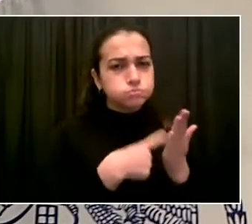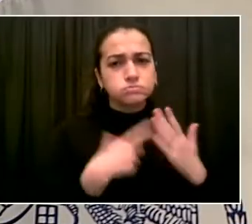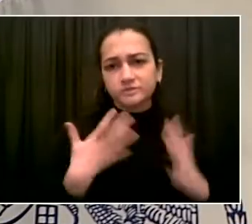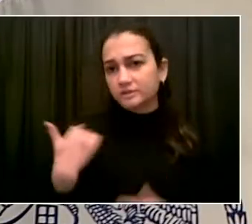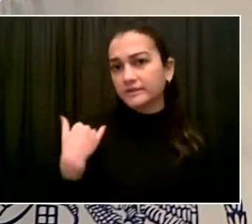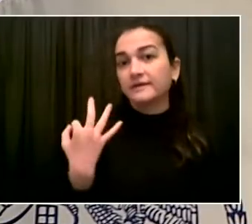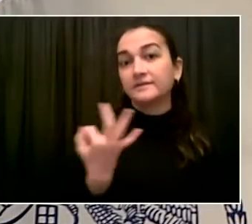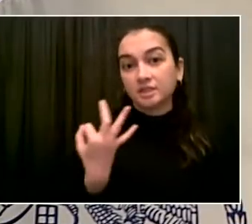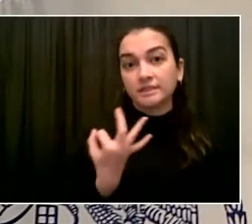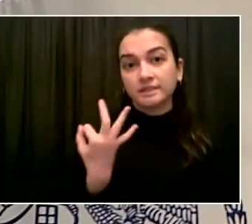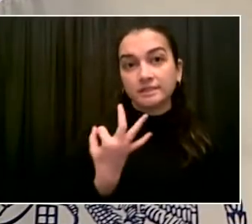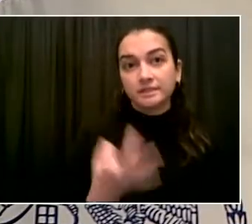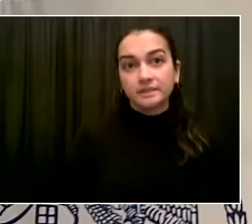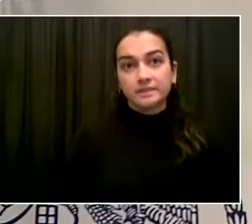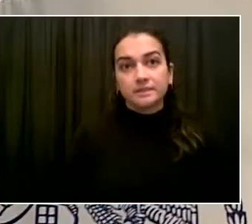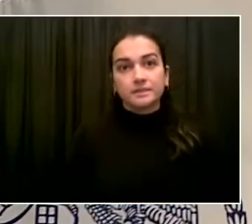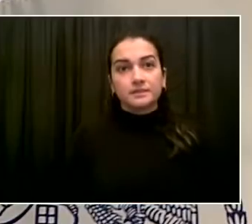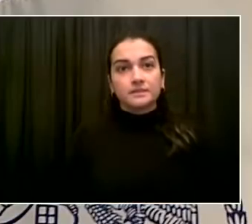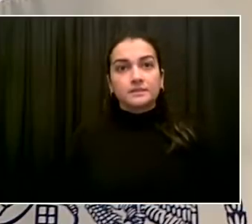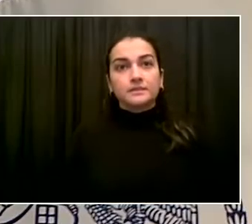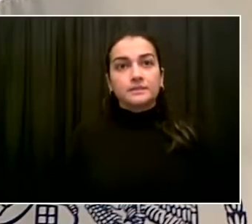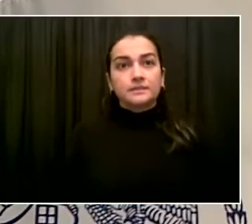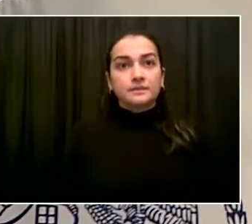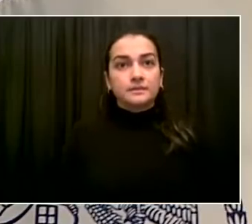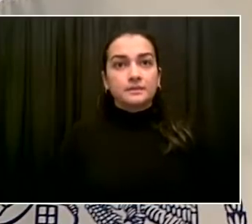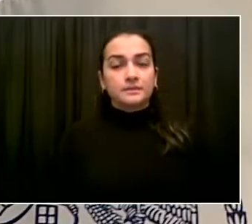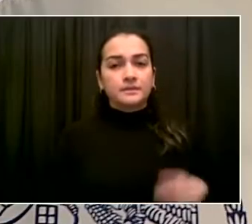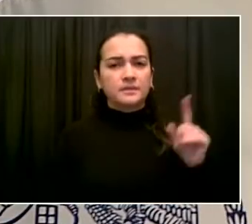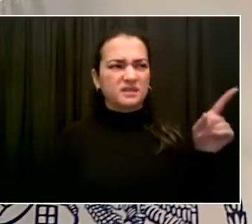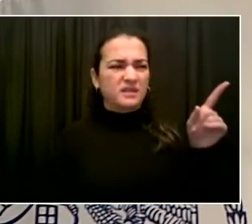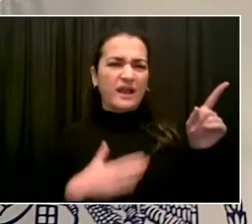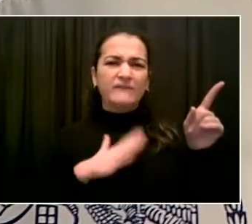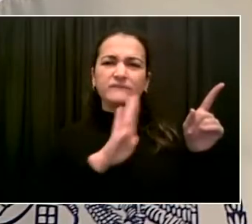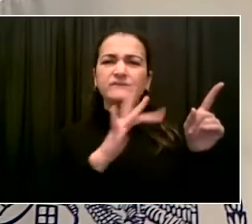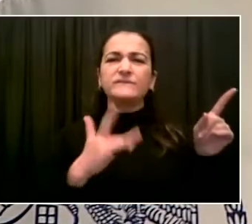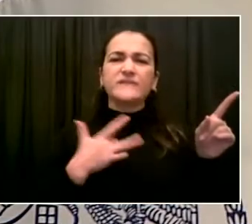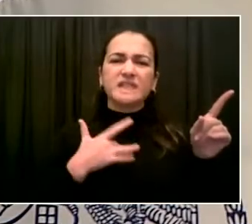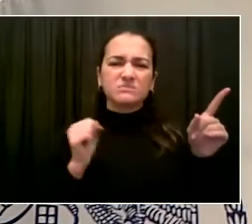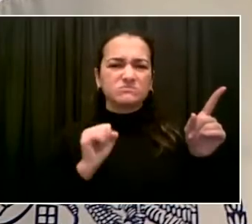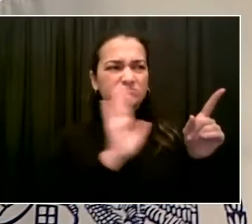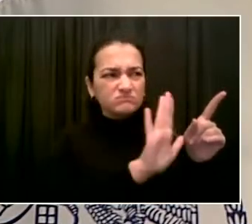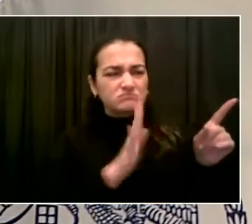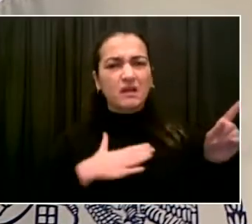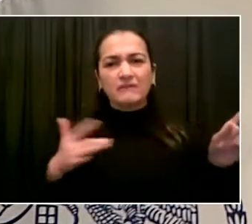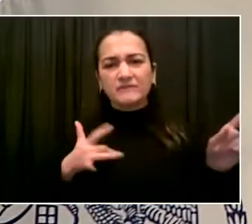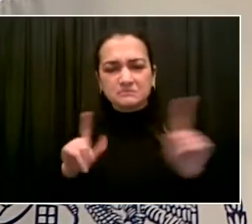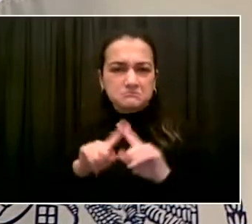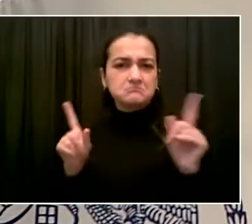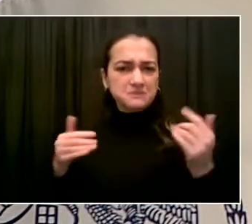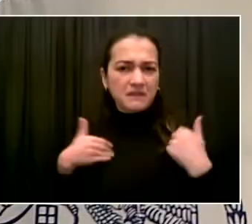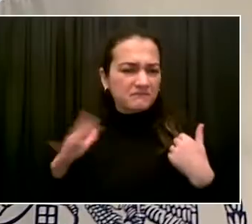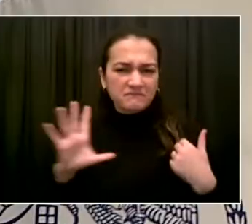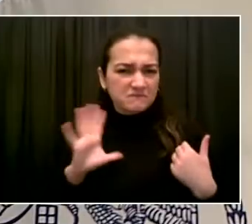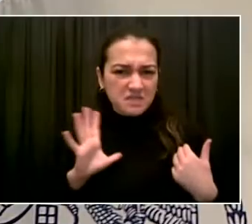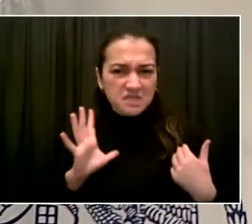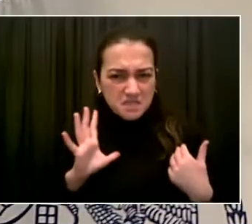HE WILL SPEAK INTO IT BUT AND EVERY CONVERSATION WE HAVE HAD ABOUT